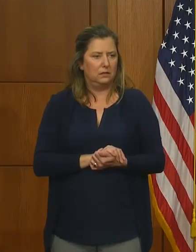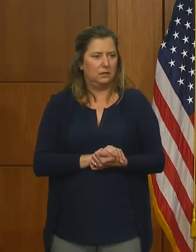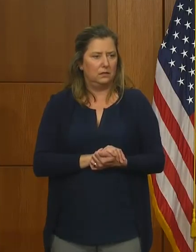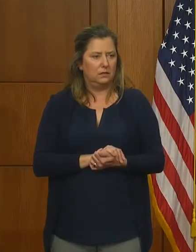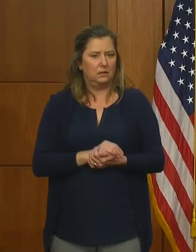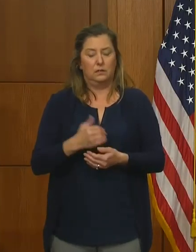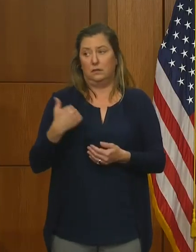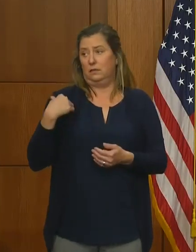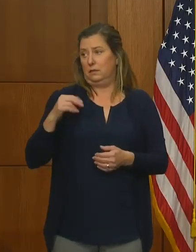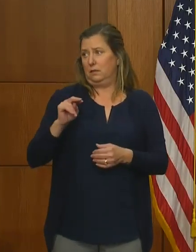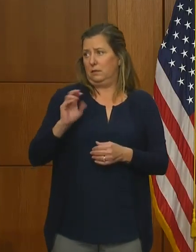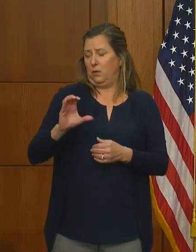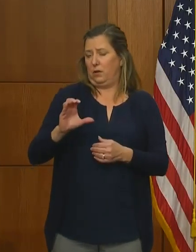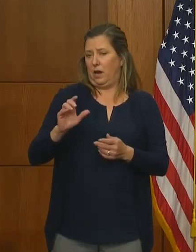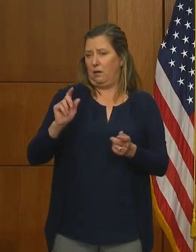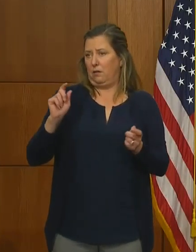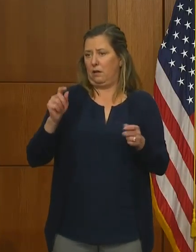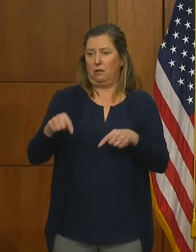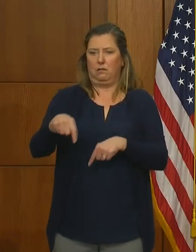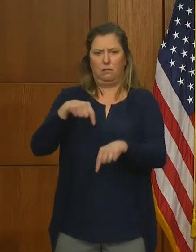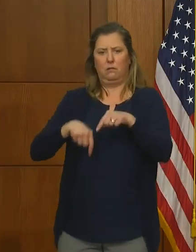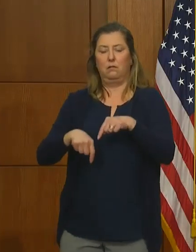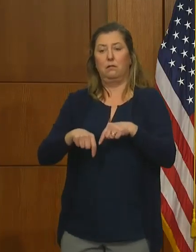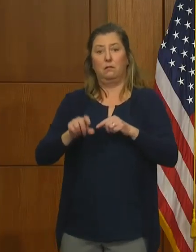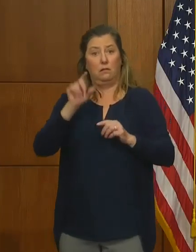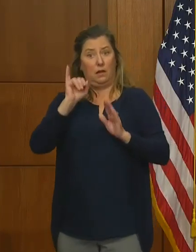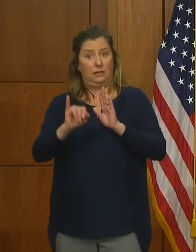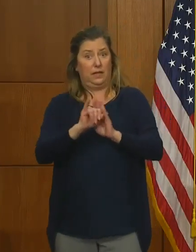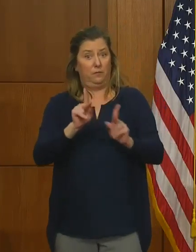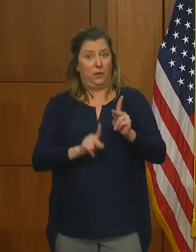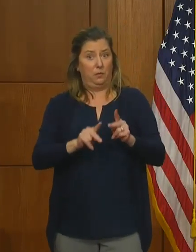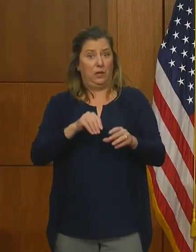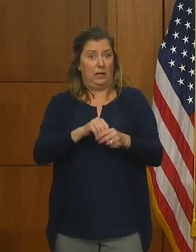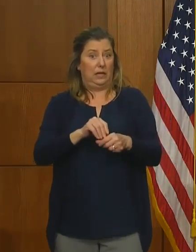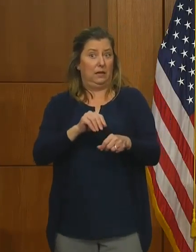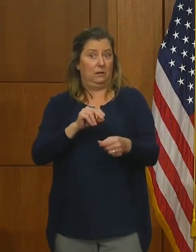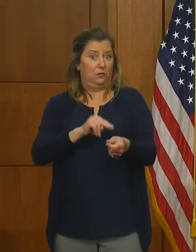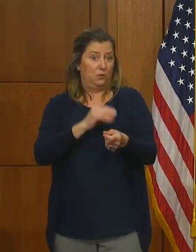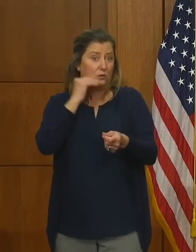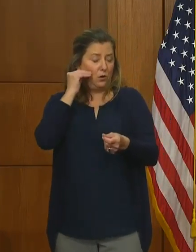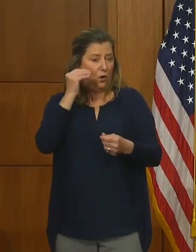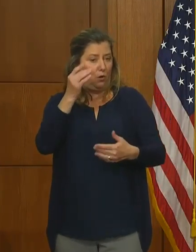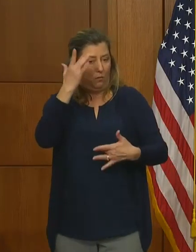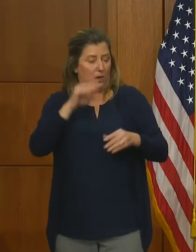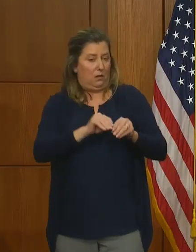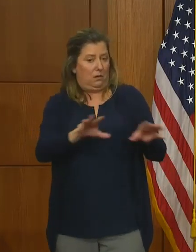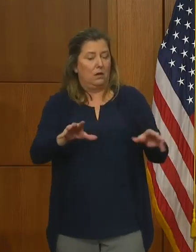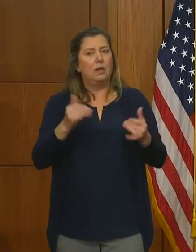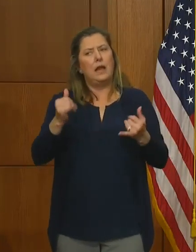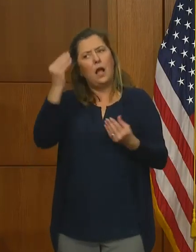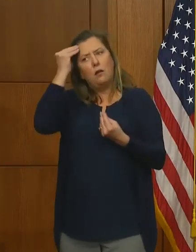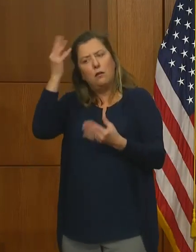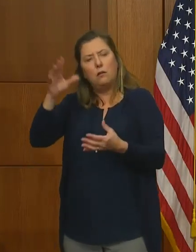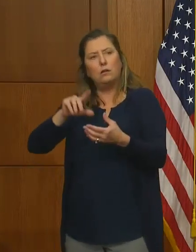NORTH CAROLINA REVERSES DECISION I DID A FINE INDIVIDUAL LONG TERM CARE FACILITIES OUTBREAKS. AND NOW